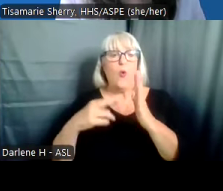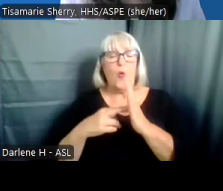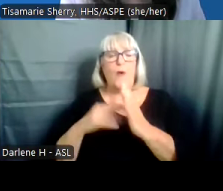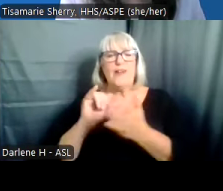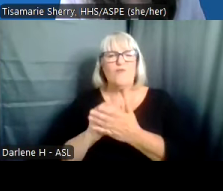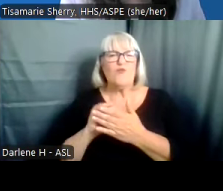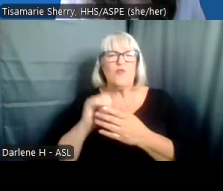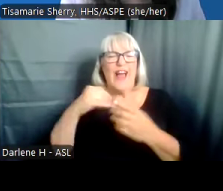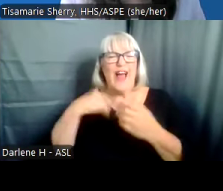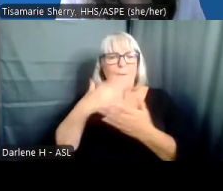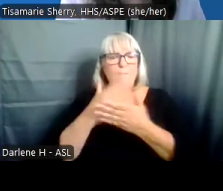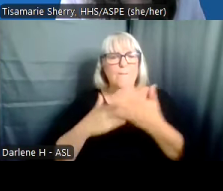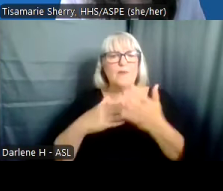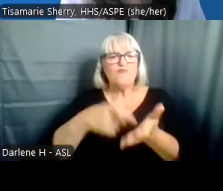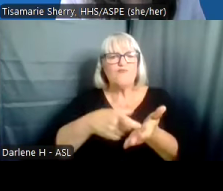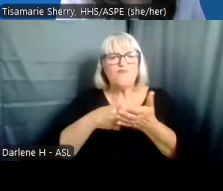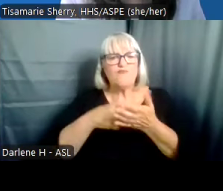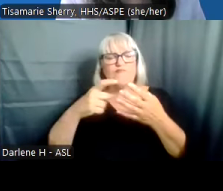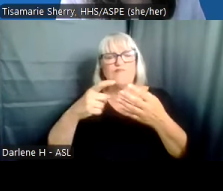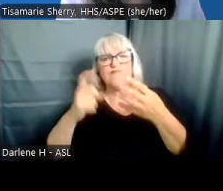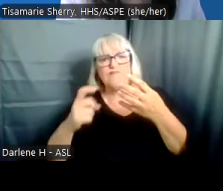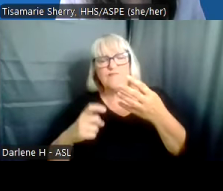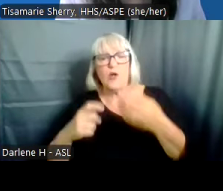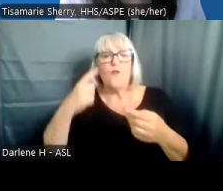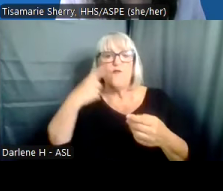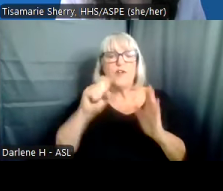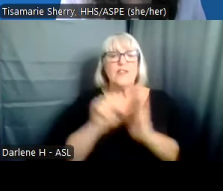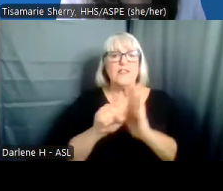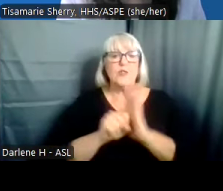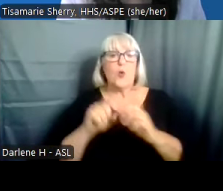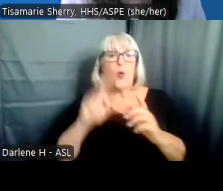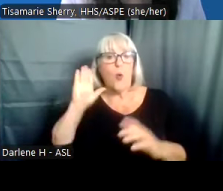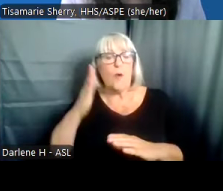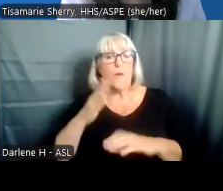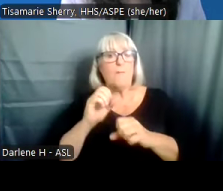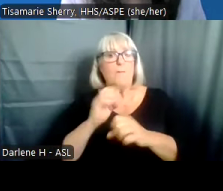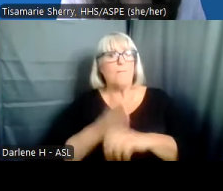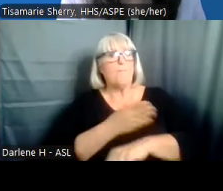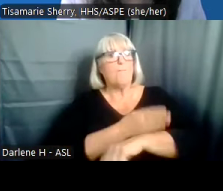requirements for states that will advance our understanding of HCBS workforce compensation,